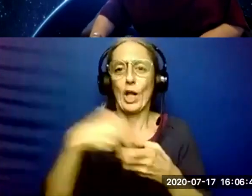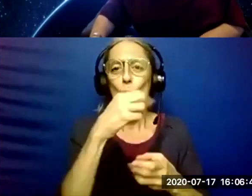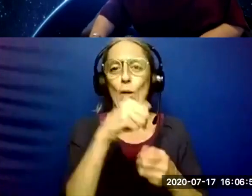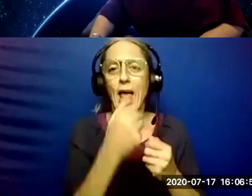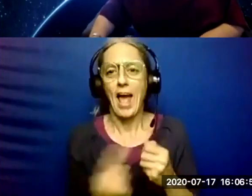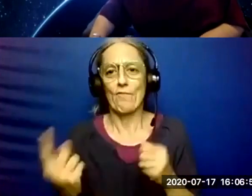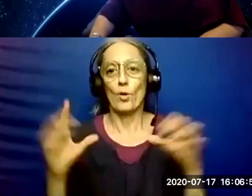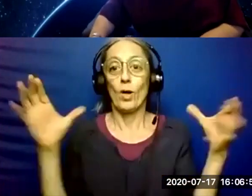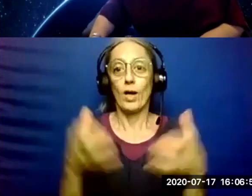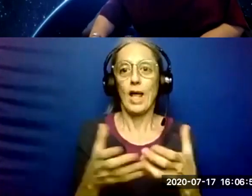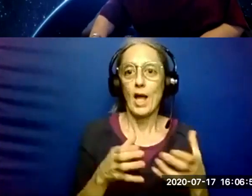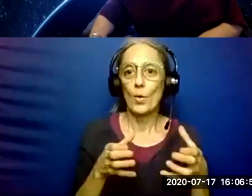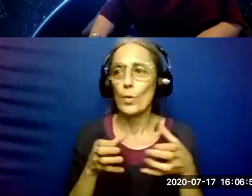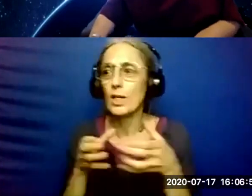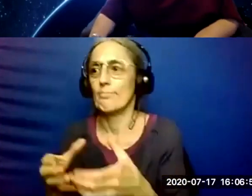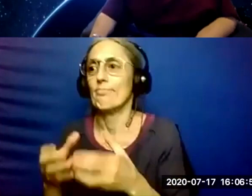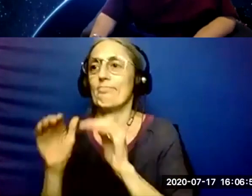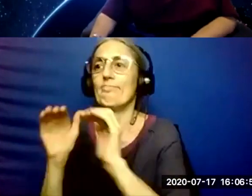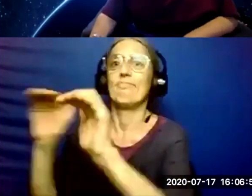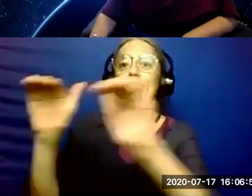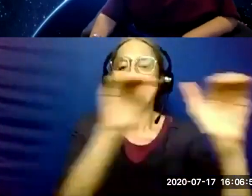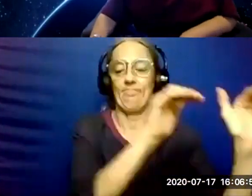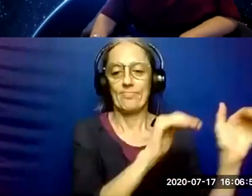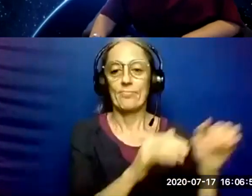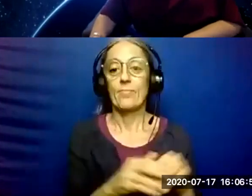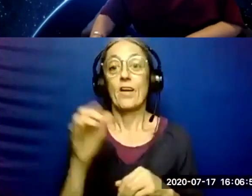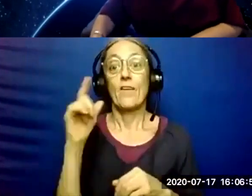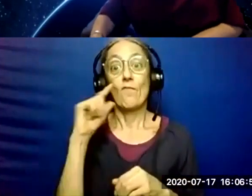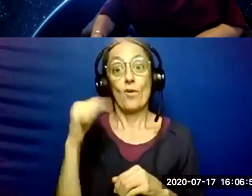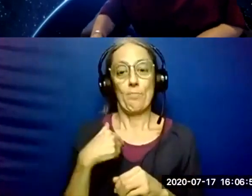being able to put together the Americans with Disabilities Act.